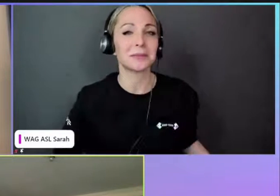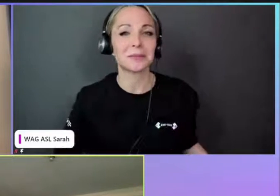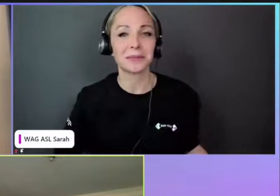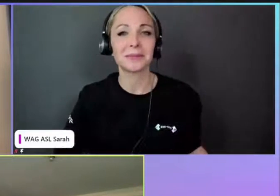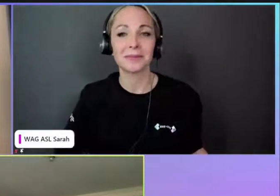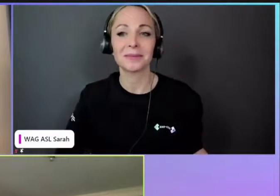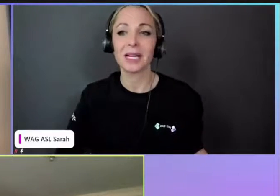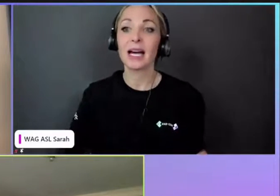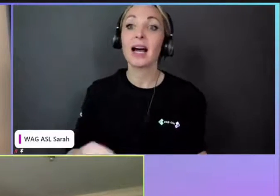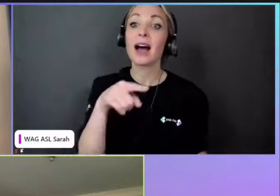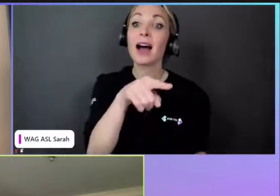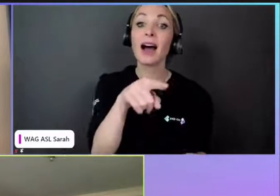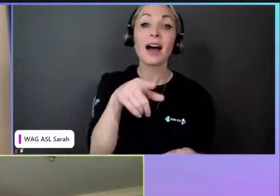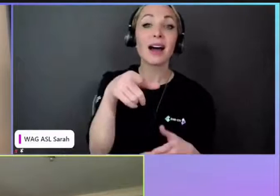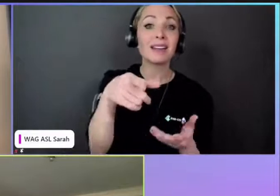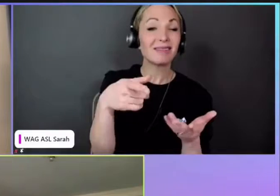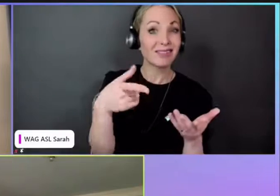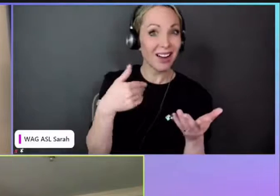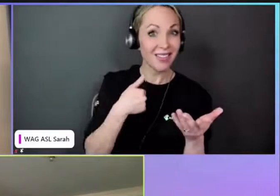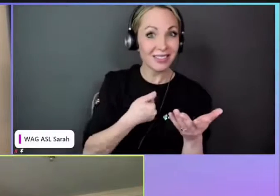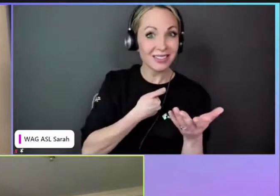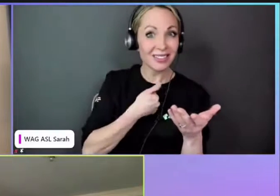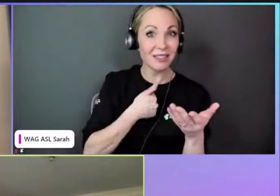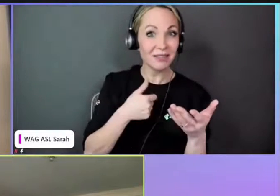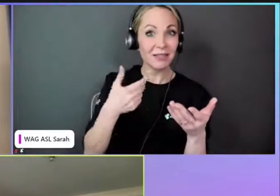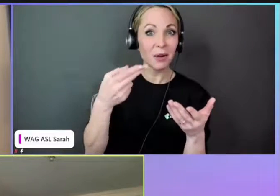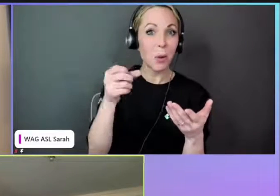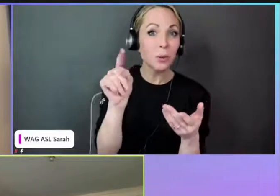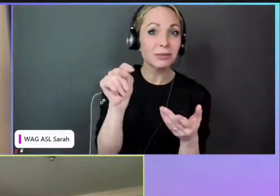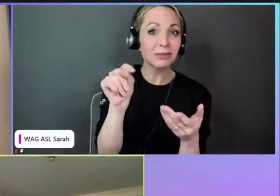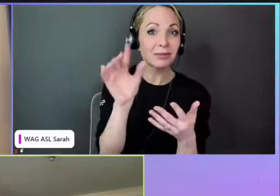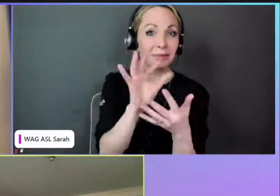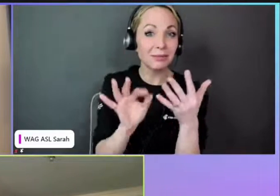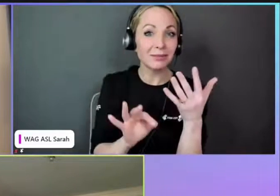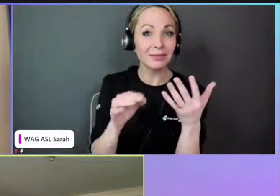"Is there a self-hosted option for the reporting platform?"